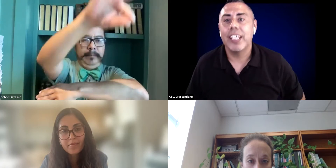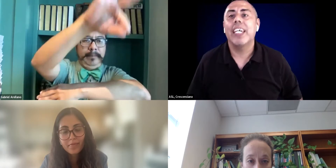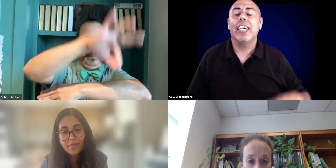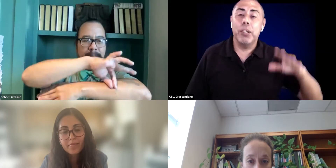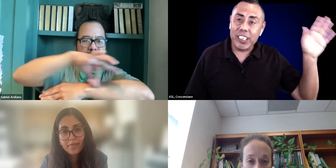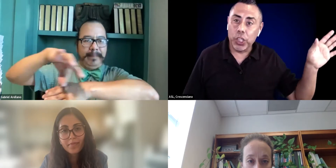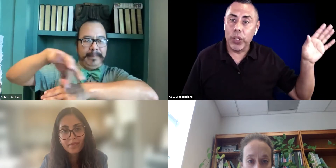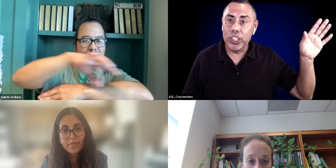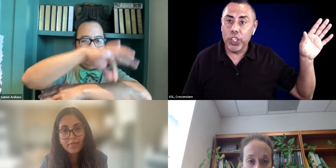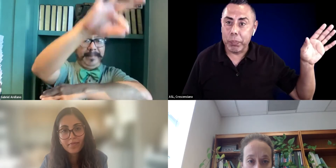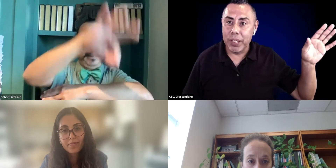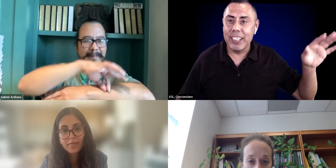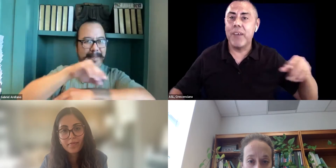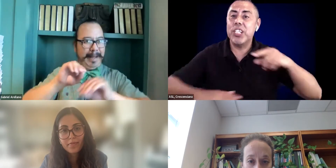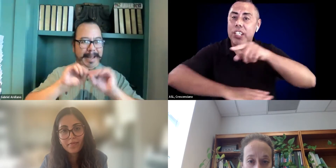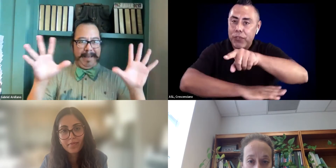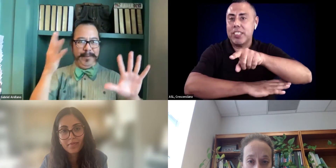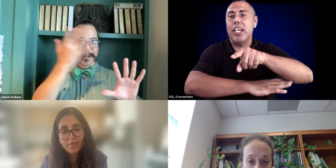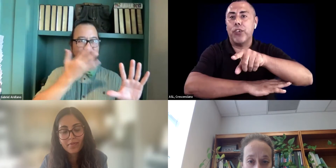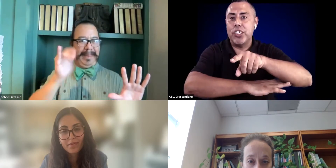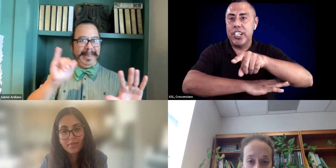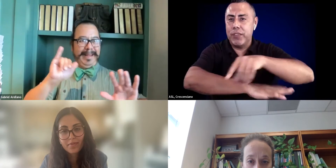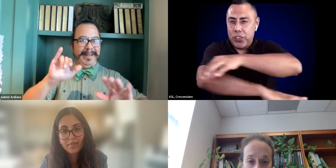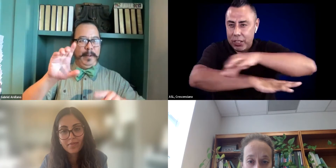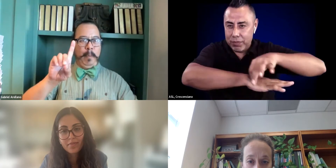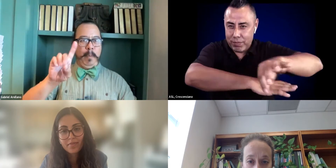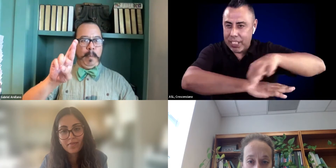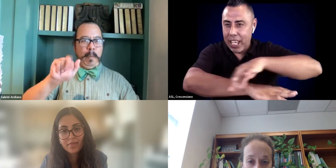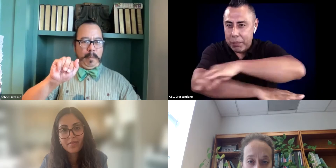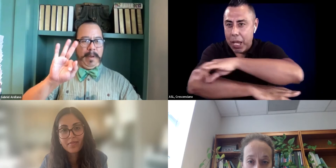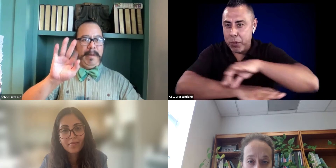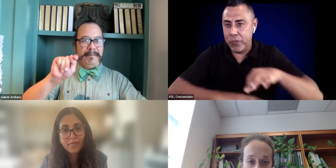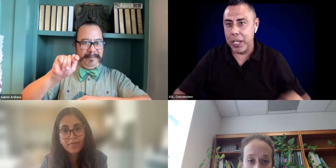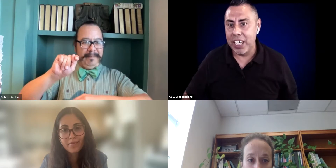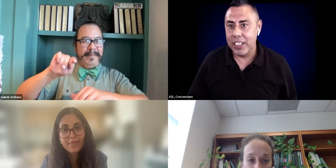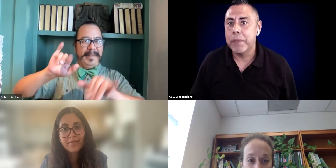ASL, Crescenciano: in Mexico or in Europe. They have a different sign for engineer. Have you seen that that movement? I mean